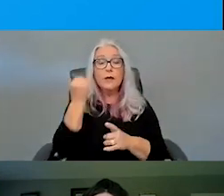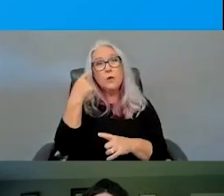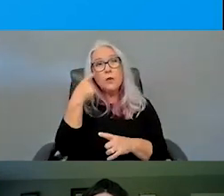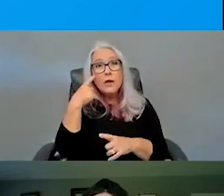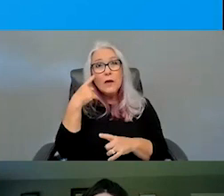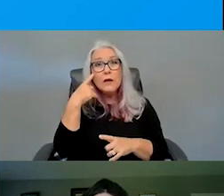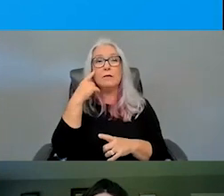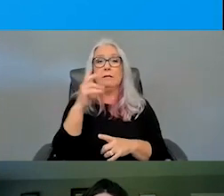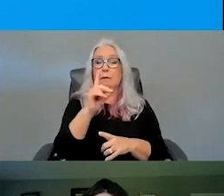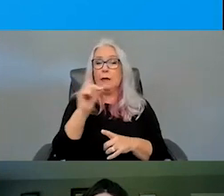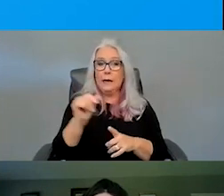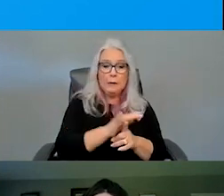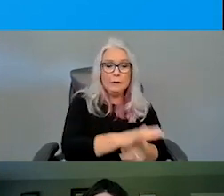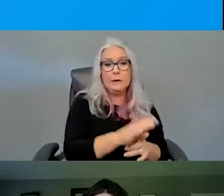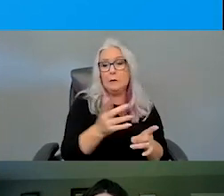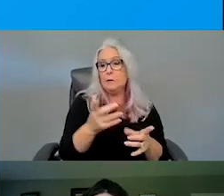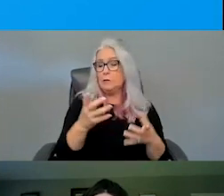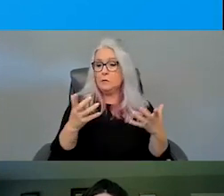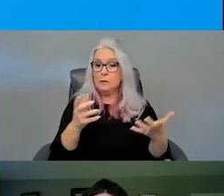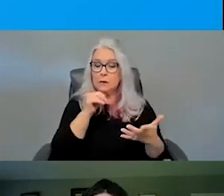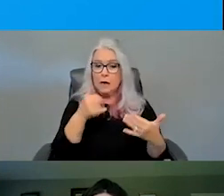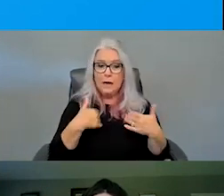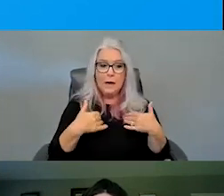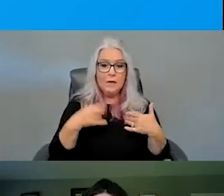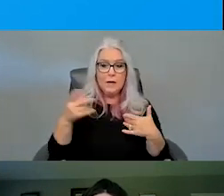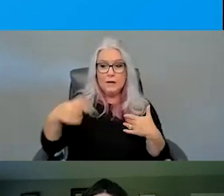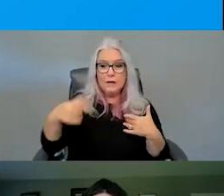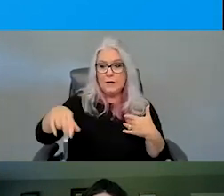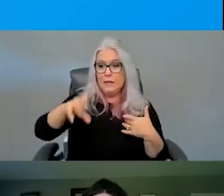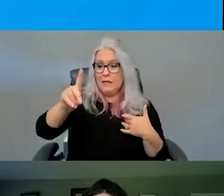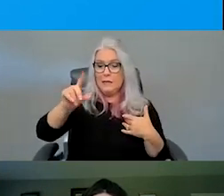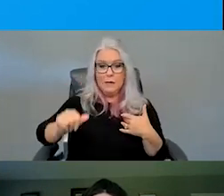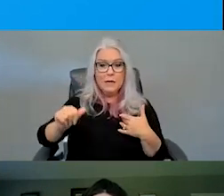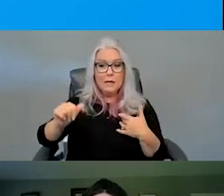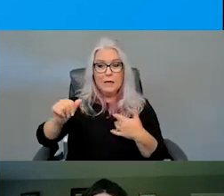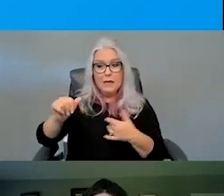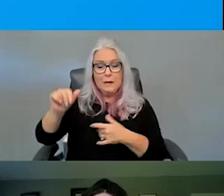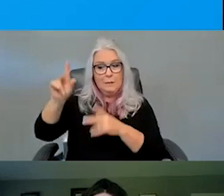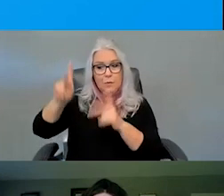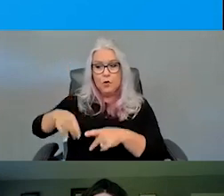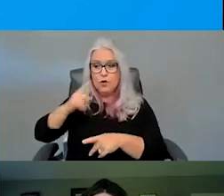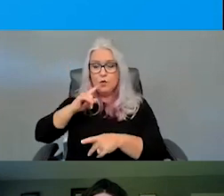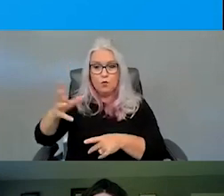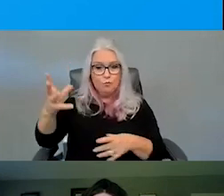people with disabilities as contributors, note where that is going did we include people, did we talk to them. Did we